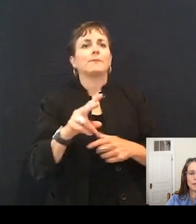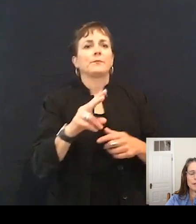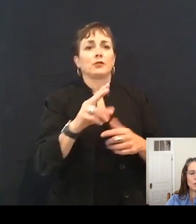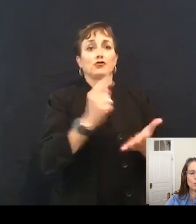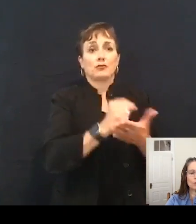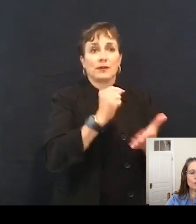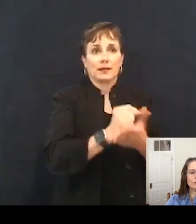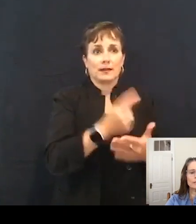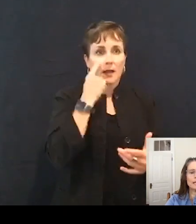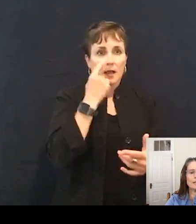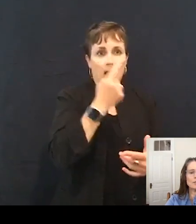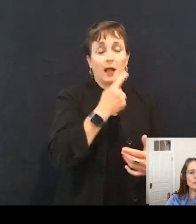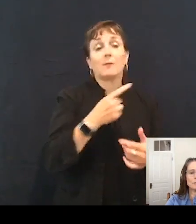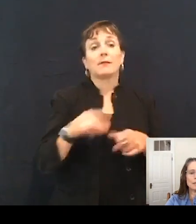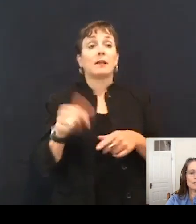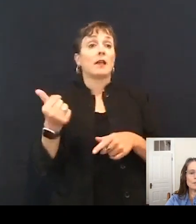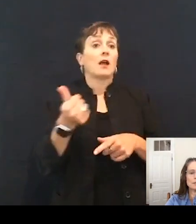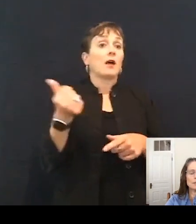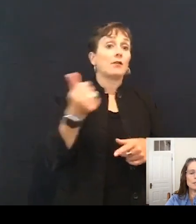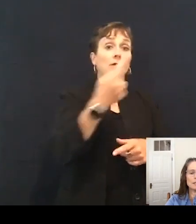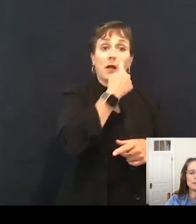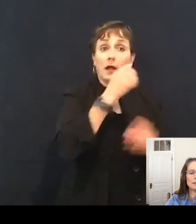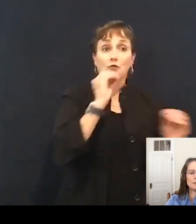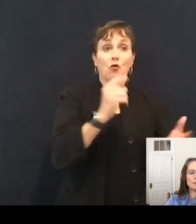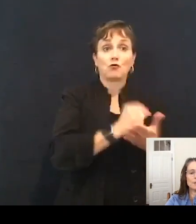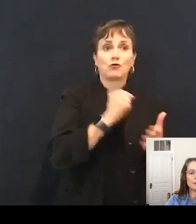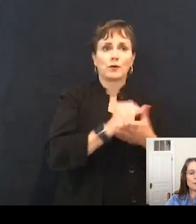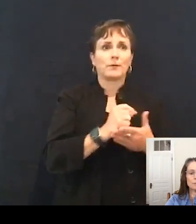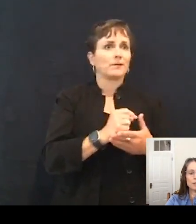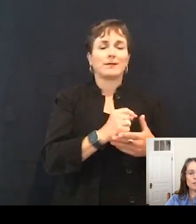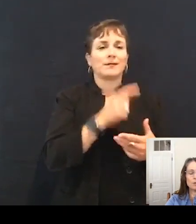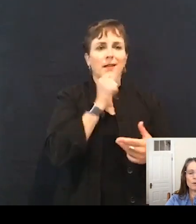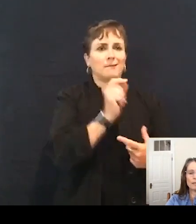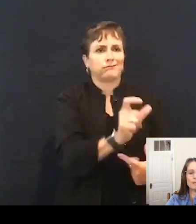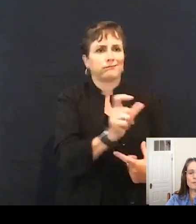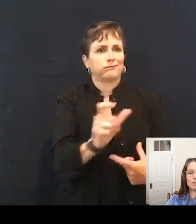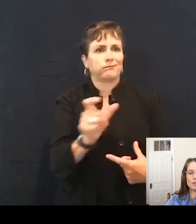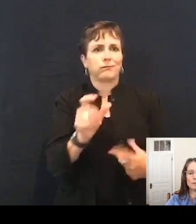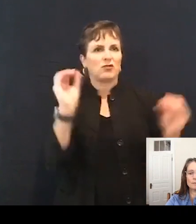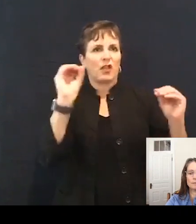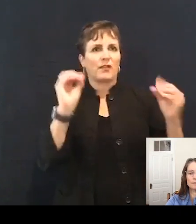We're currently aging the mice to see if the therapy corrects vision.